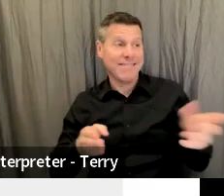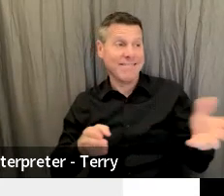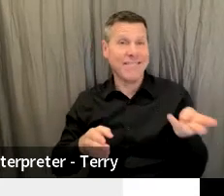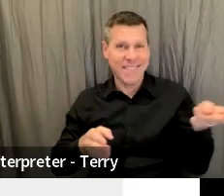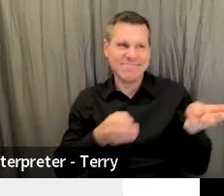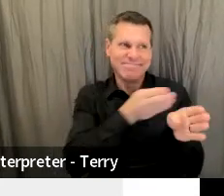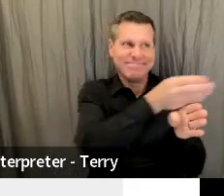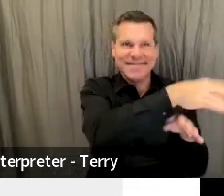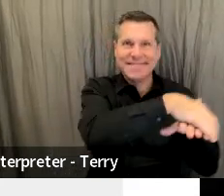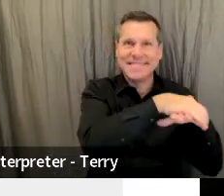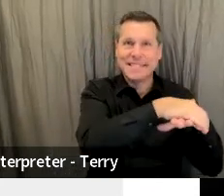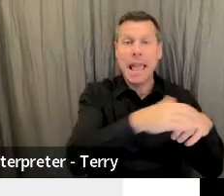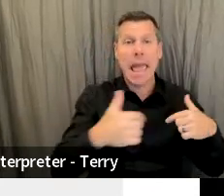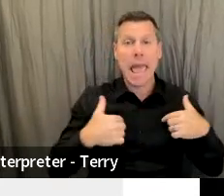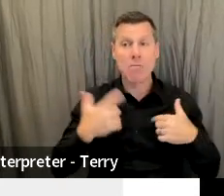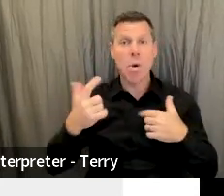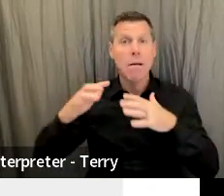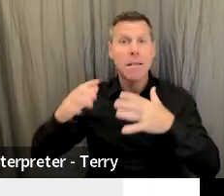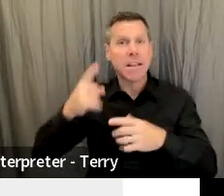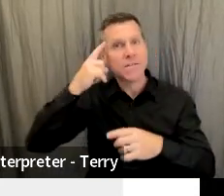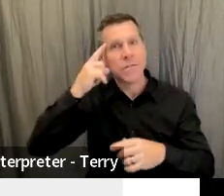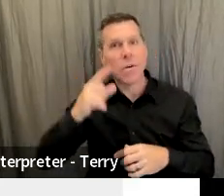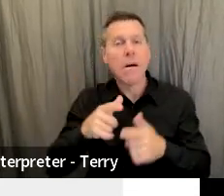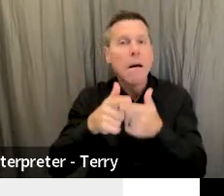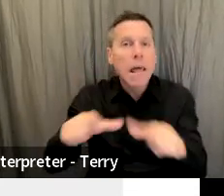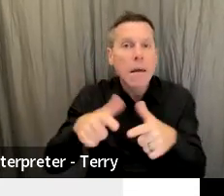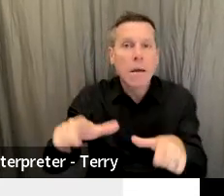and I have it shared on campus commons.